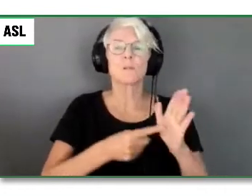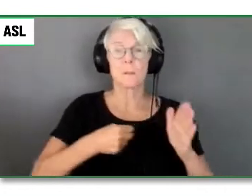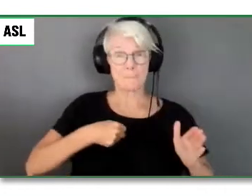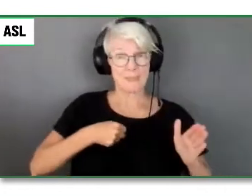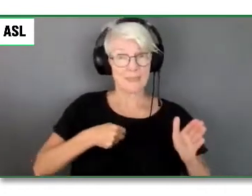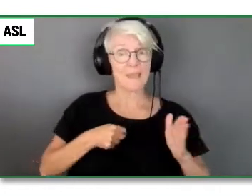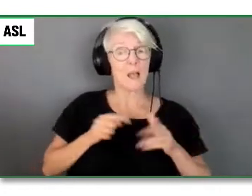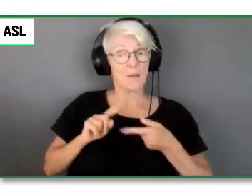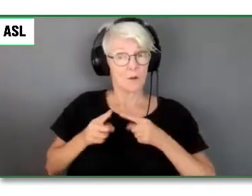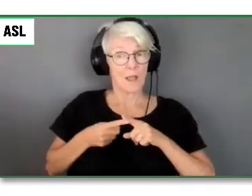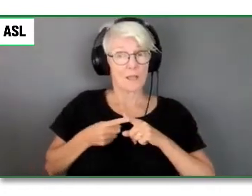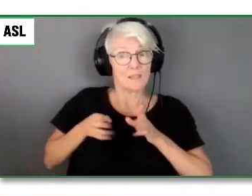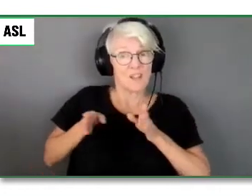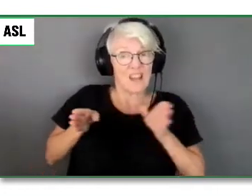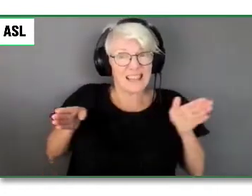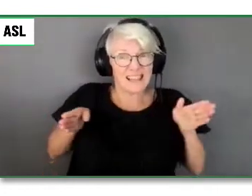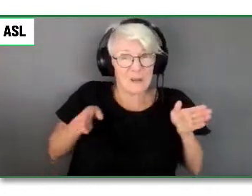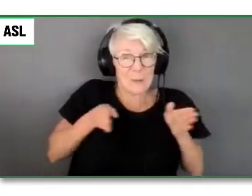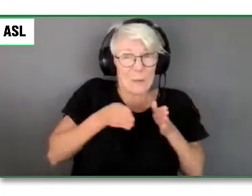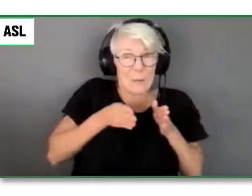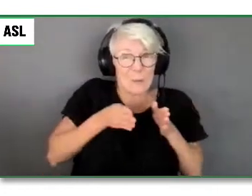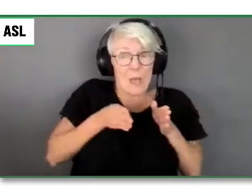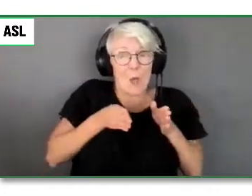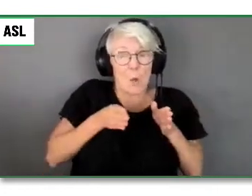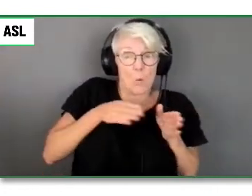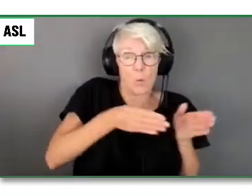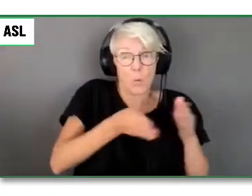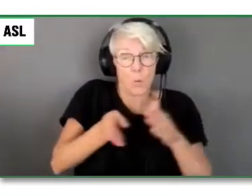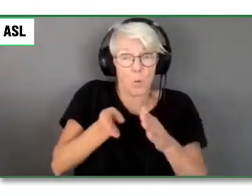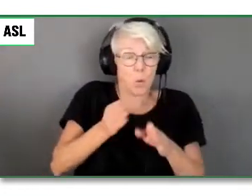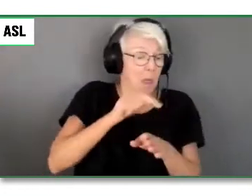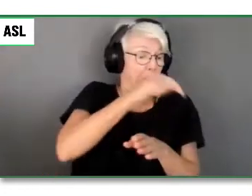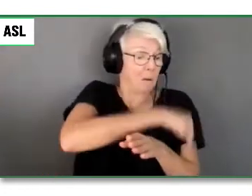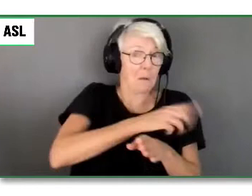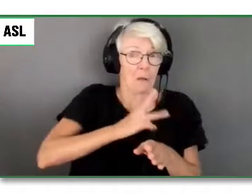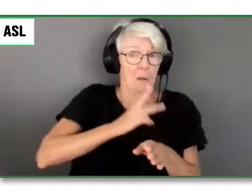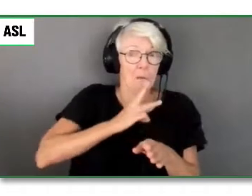top of a small creek. I am sitting in a one-wheel all-terrain